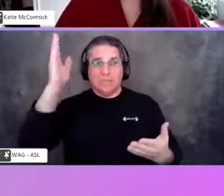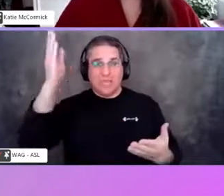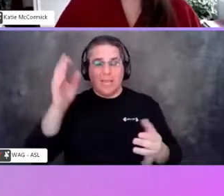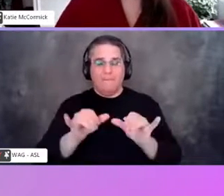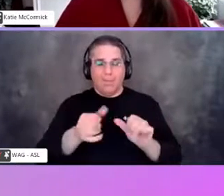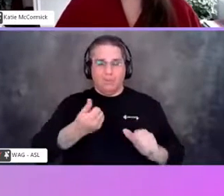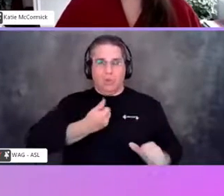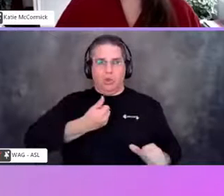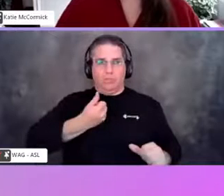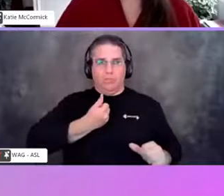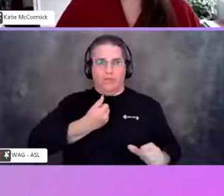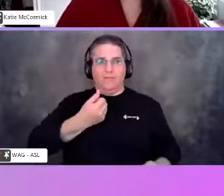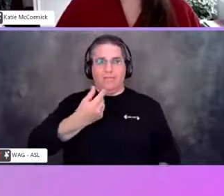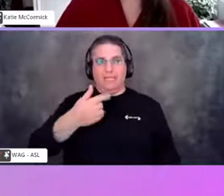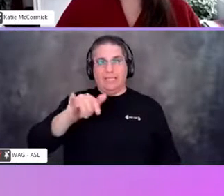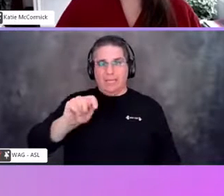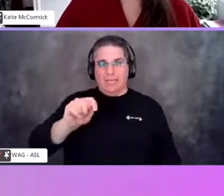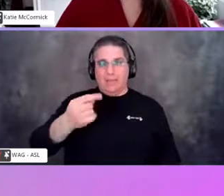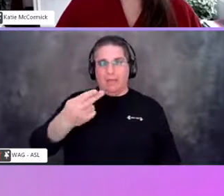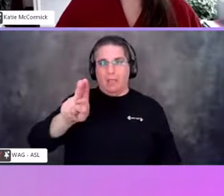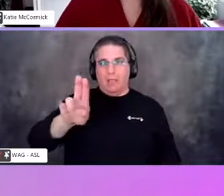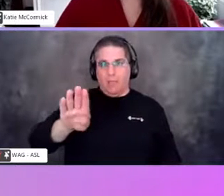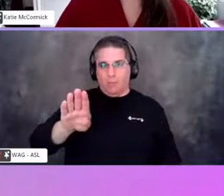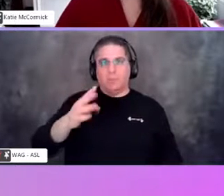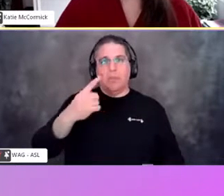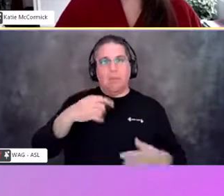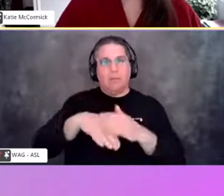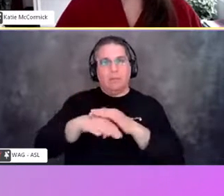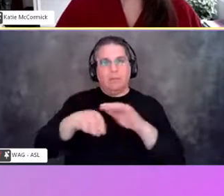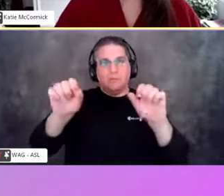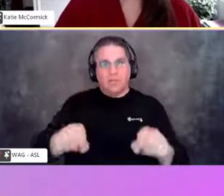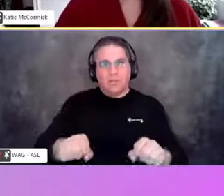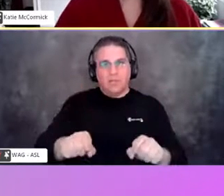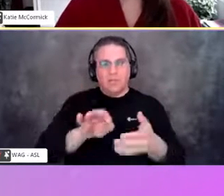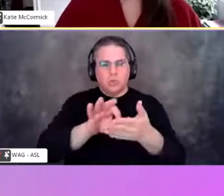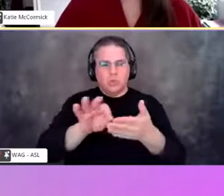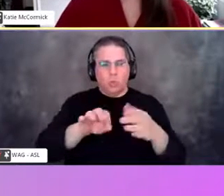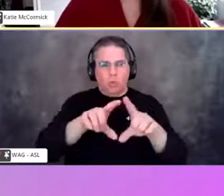And I'm Katie McCormick part of the engineering team at